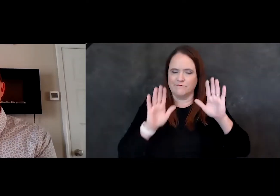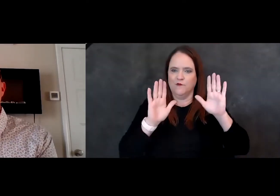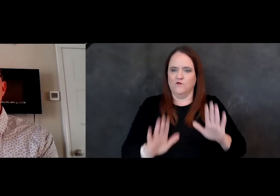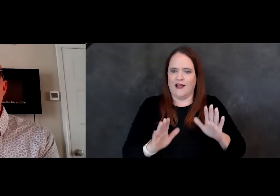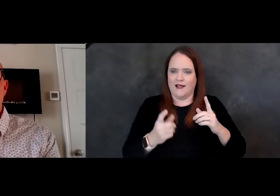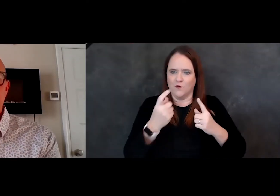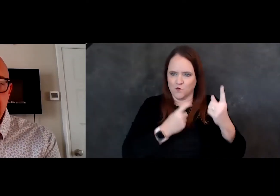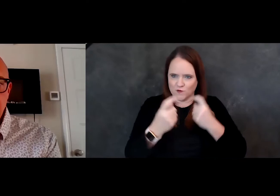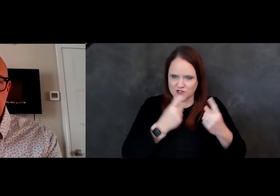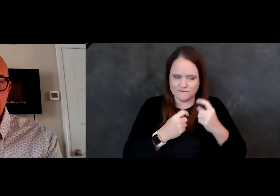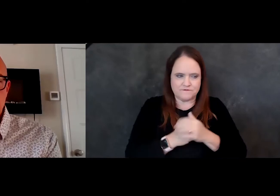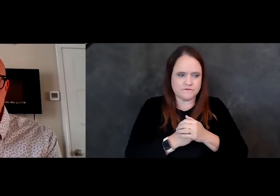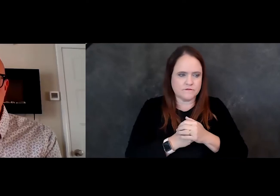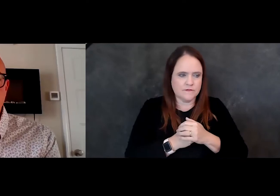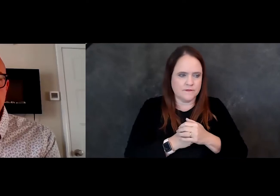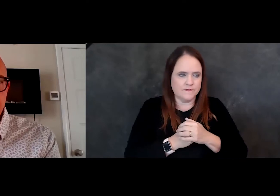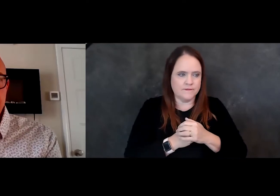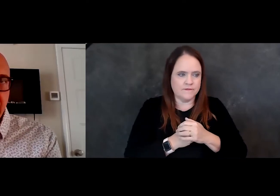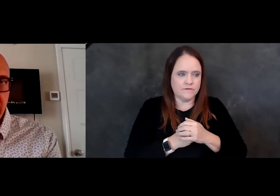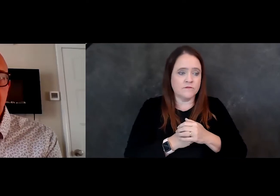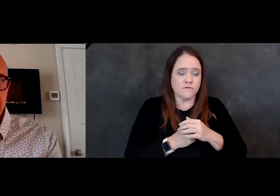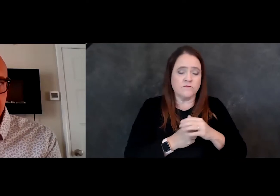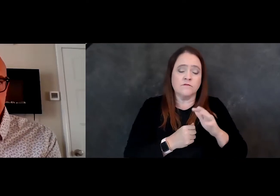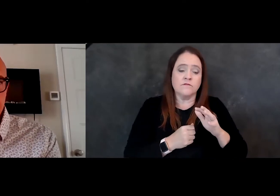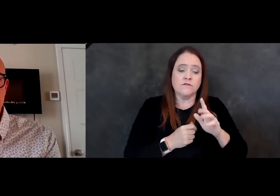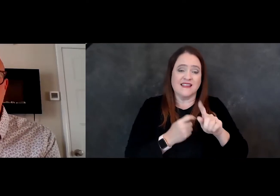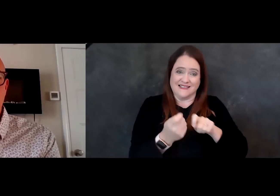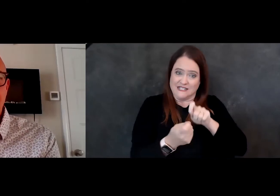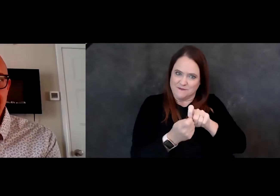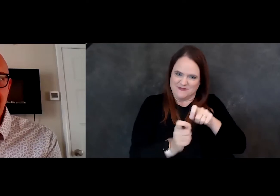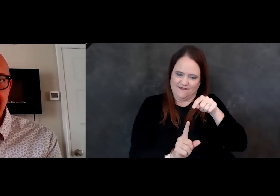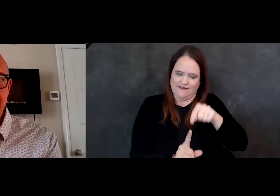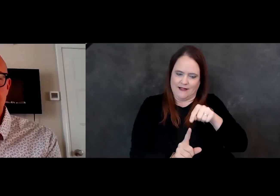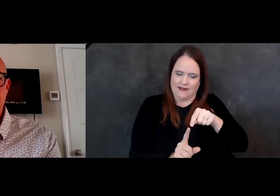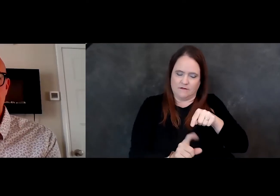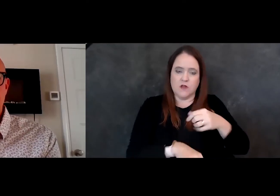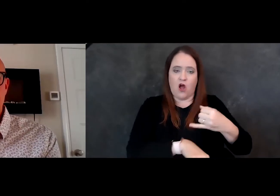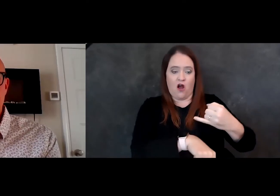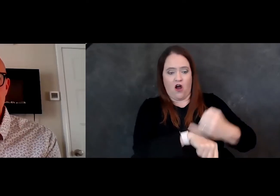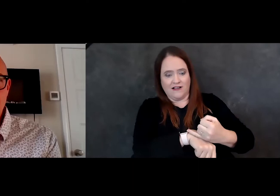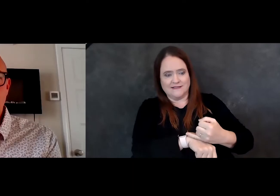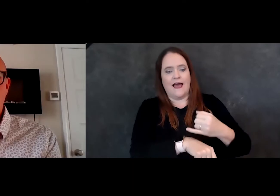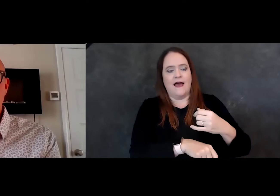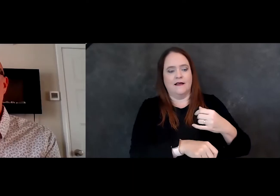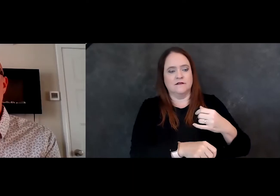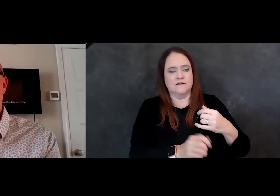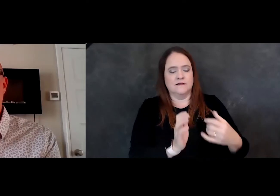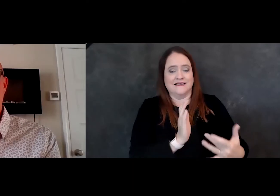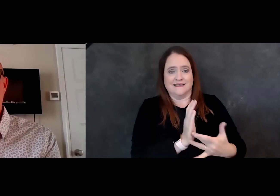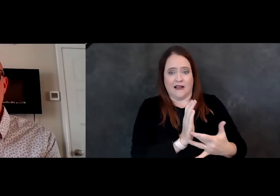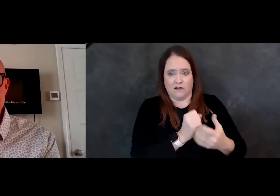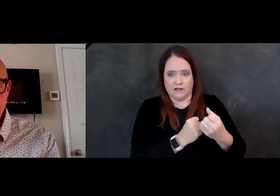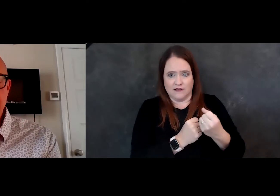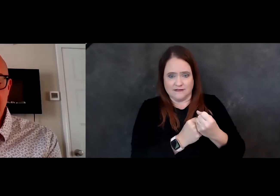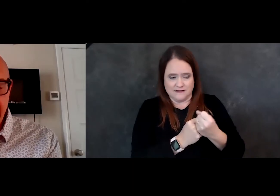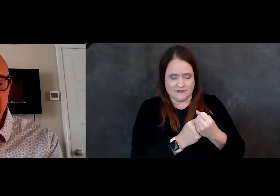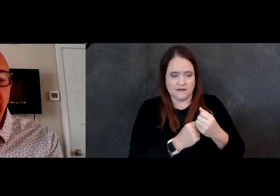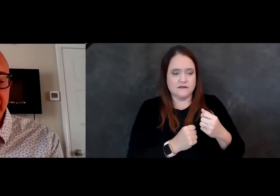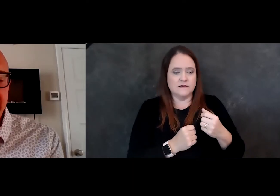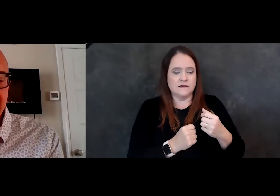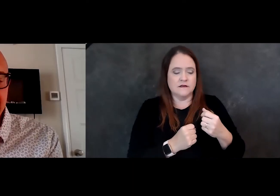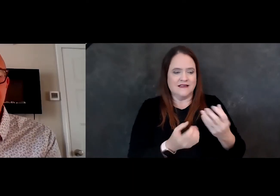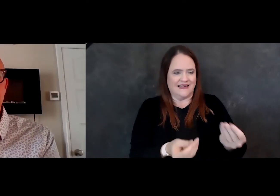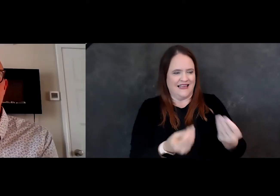Specifically, the onsite technical assistance provided us several in-depth snapshots.